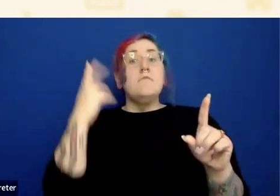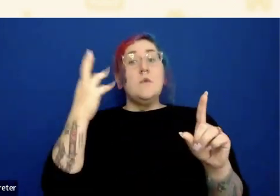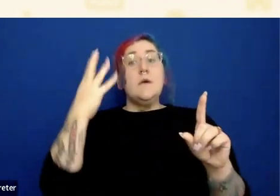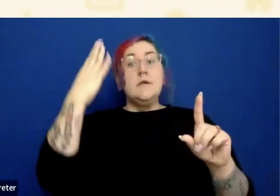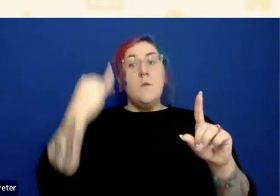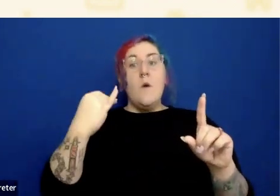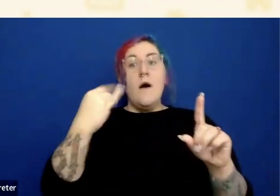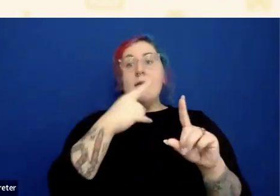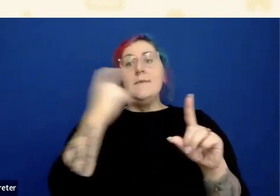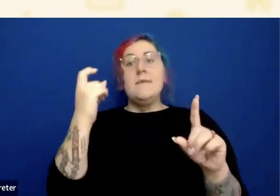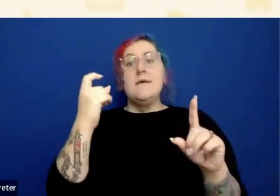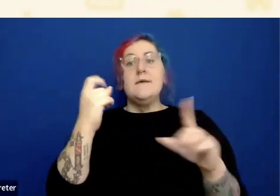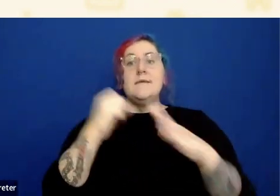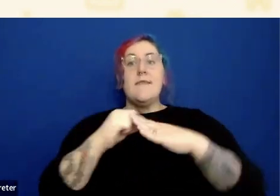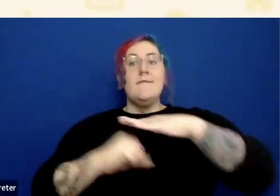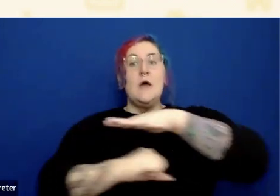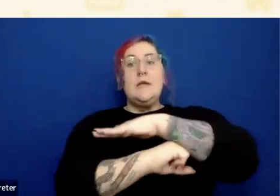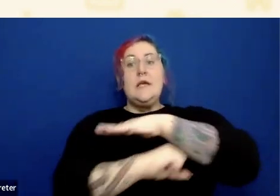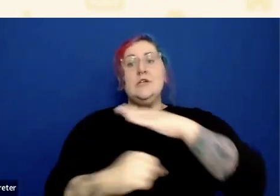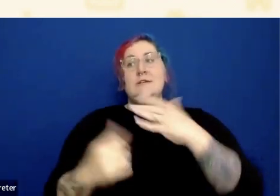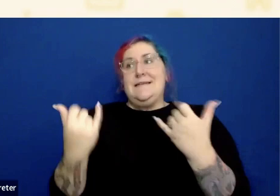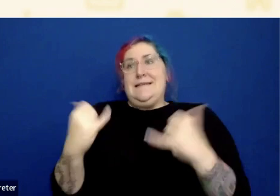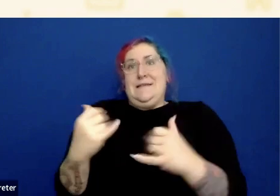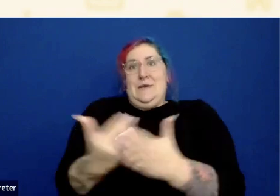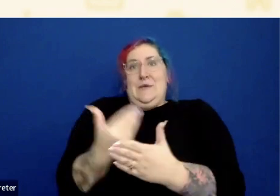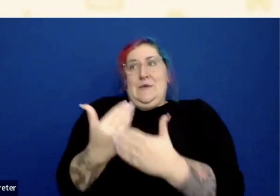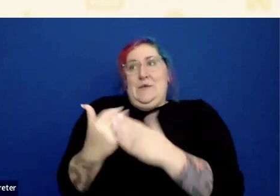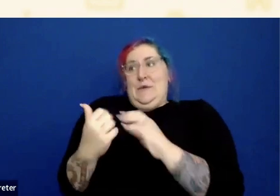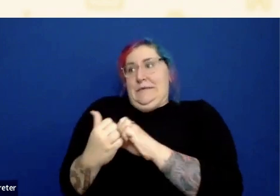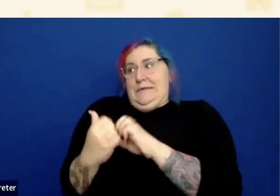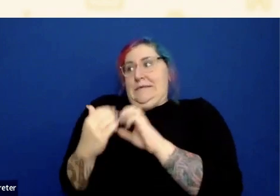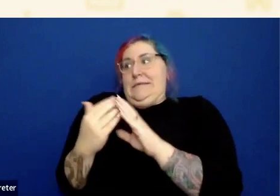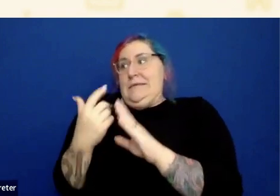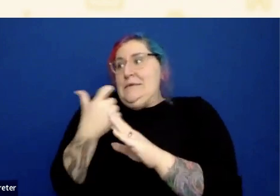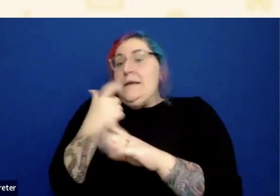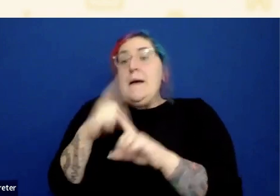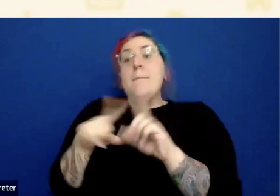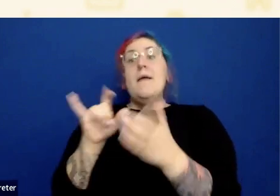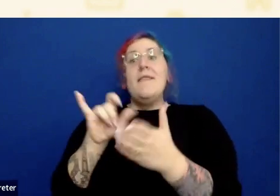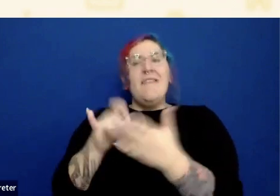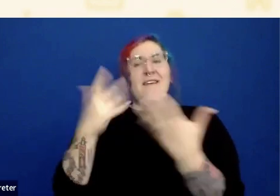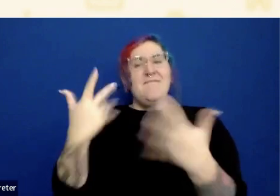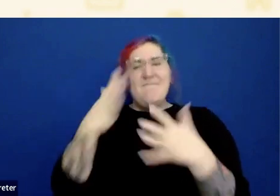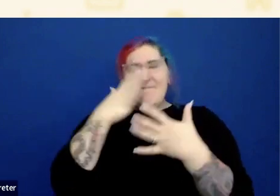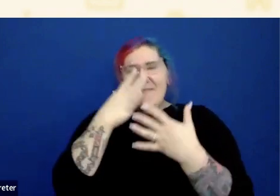we're still in our early stages. But that is a really interesting thought and idea,